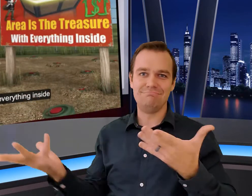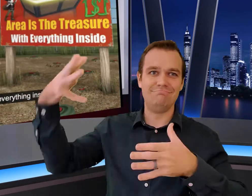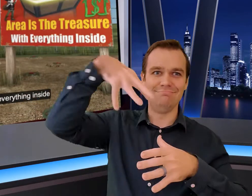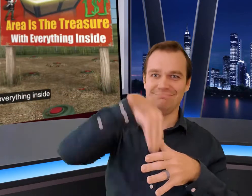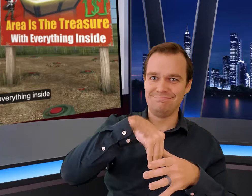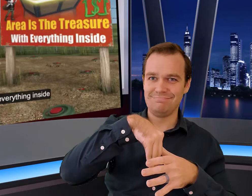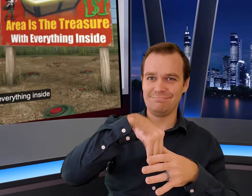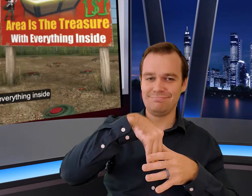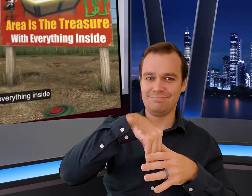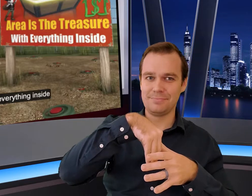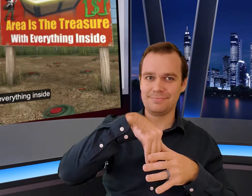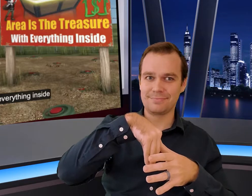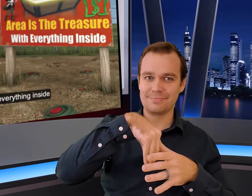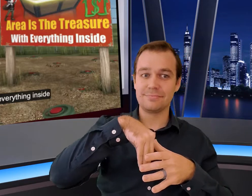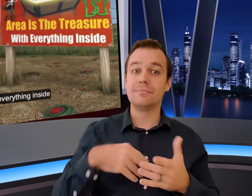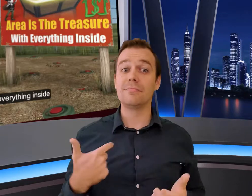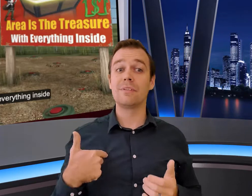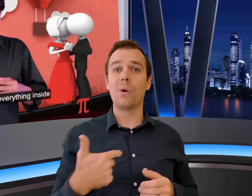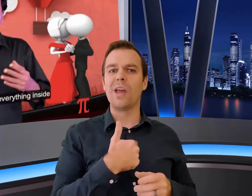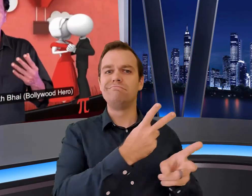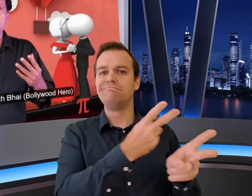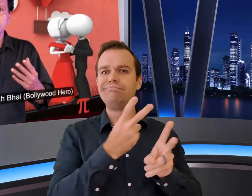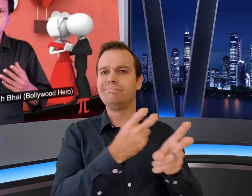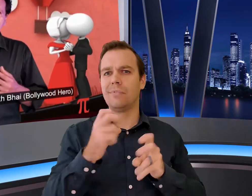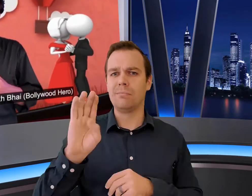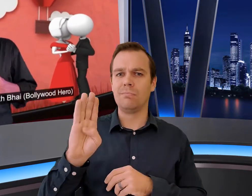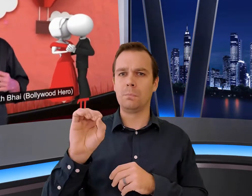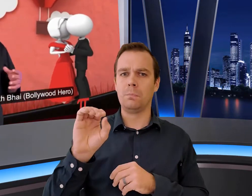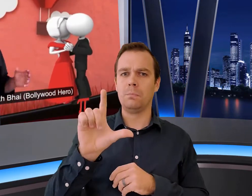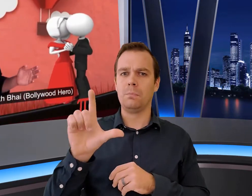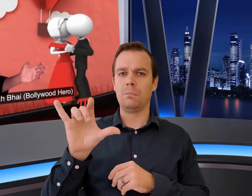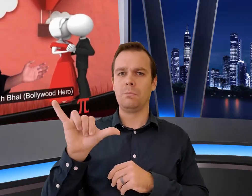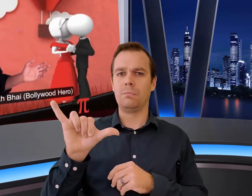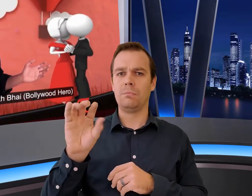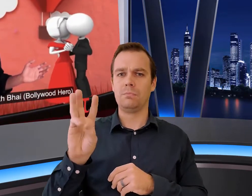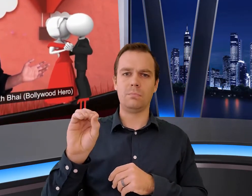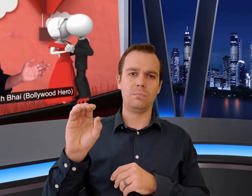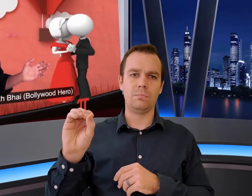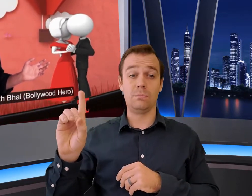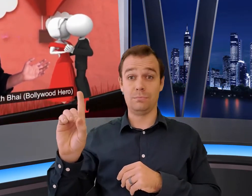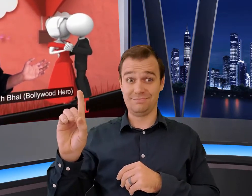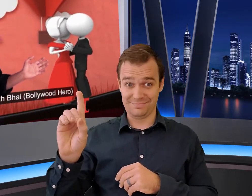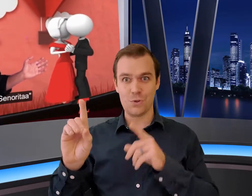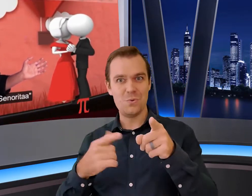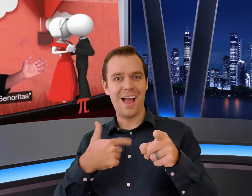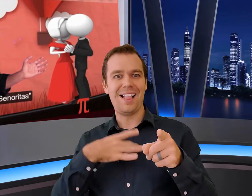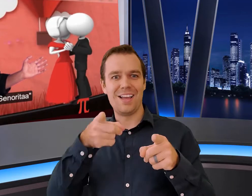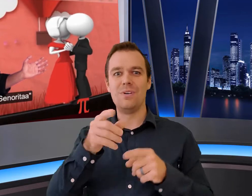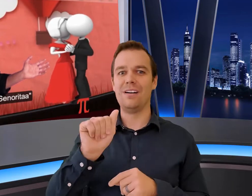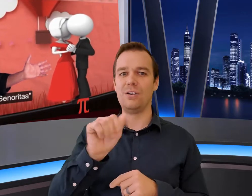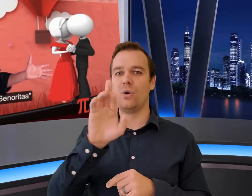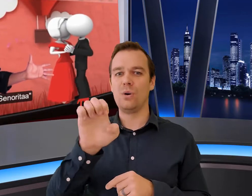Area is the treasure, with everything inside We have used the style of Shahrukh Bhai (Bollywood Hero)